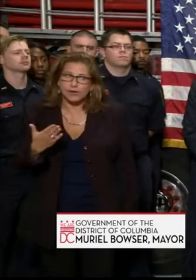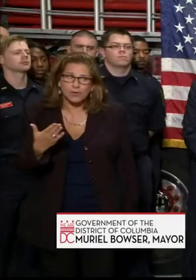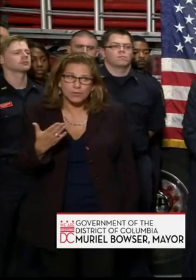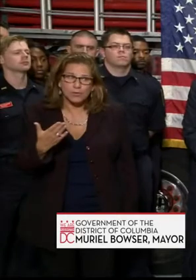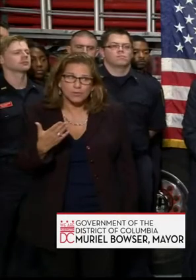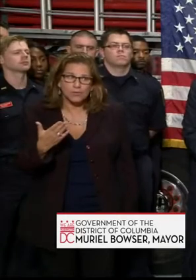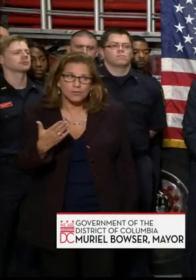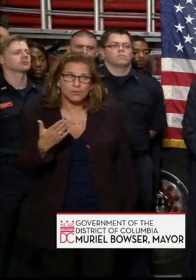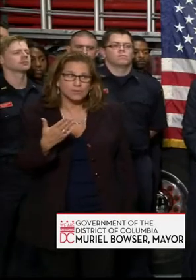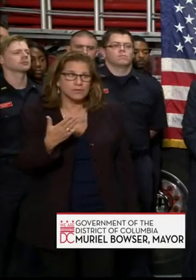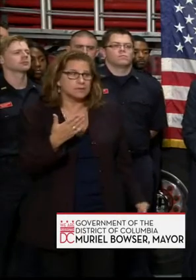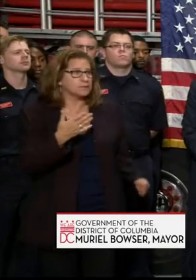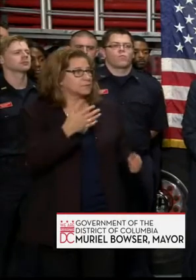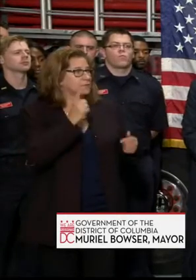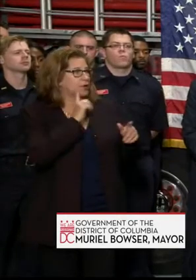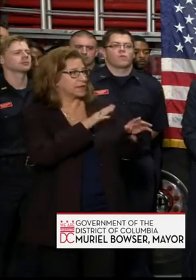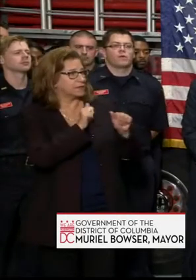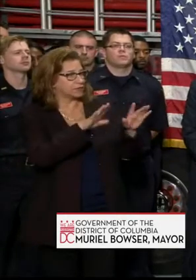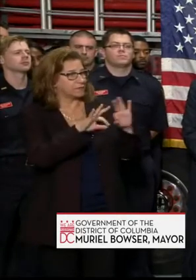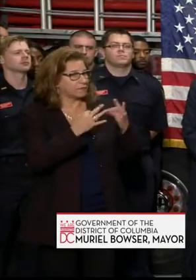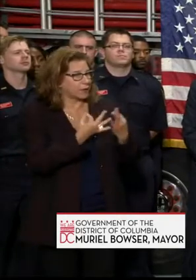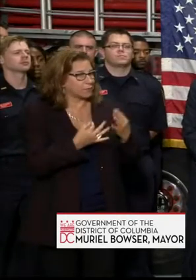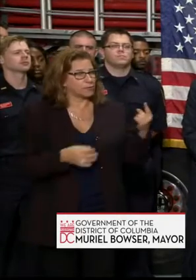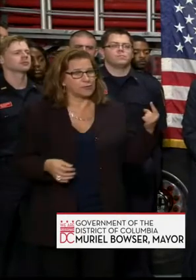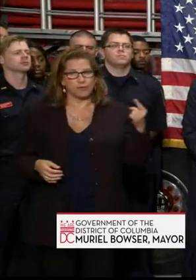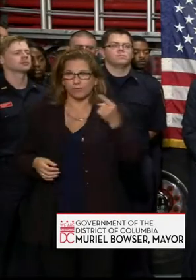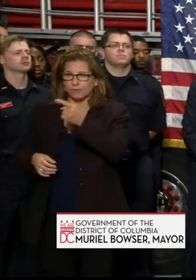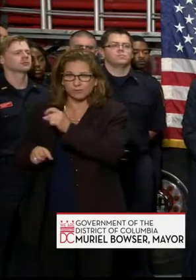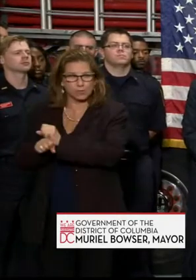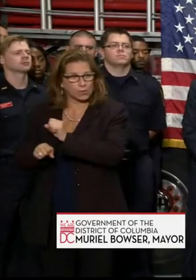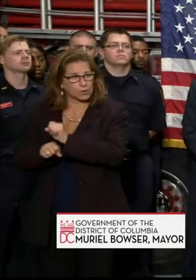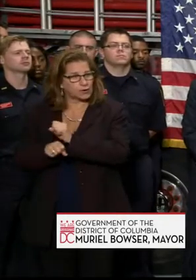FAMILIES, FOR WORKING HOLIDAYS, FOR THE STRESS AND ANXIETY THAT